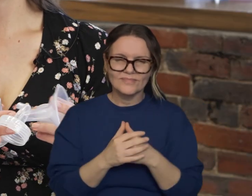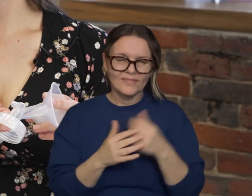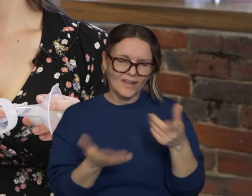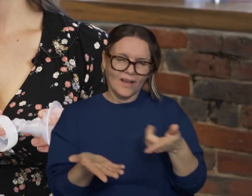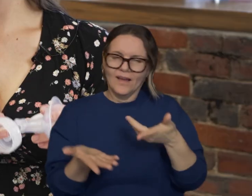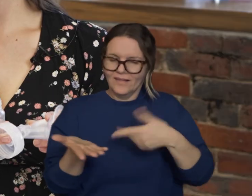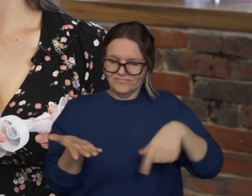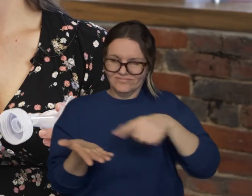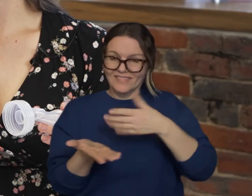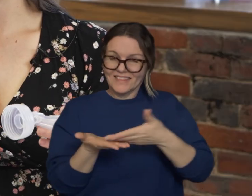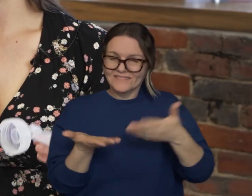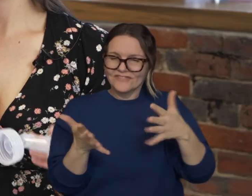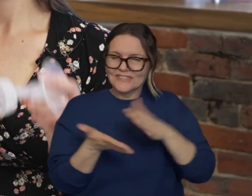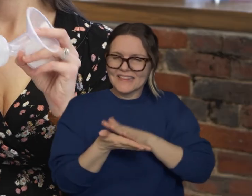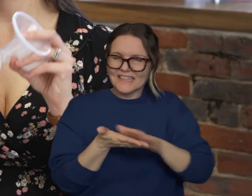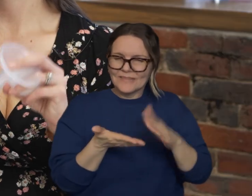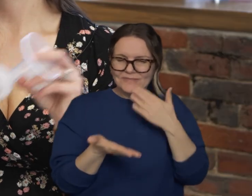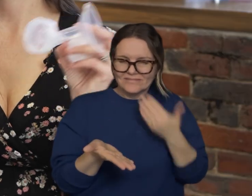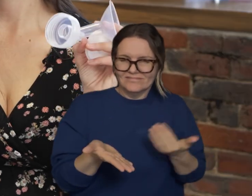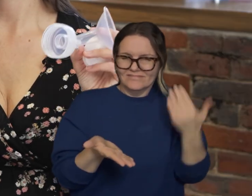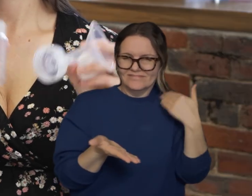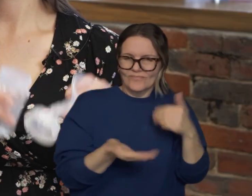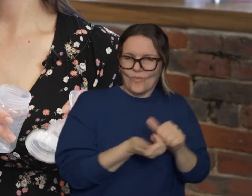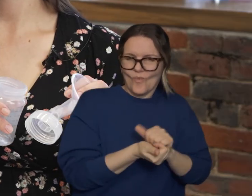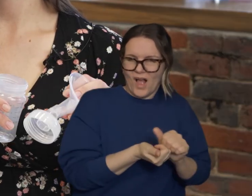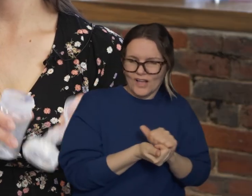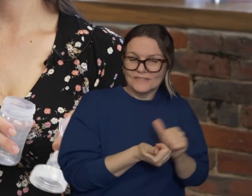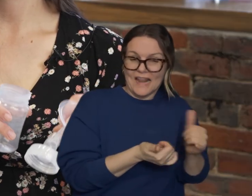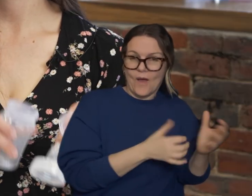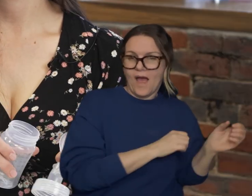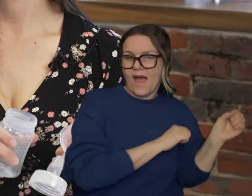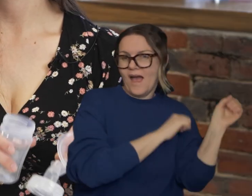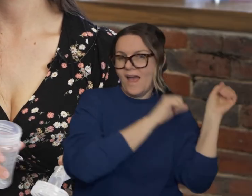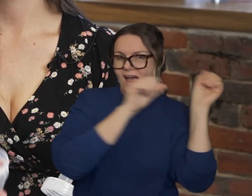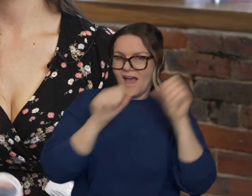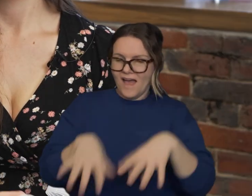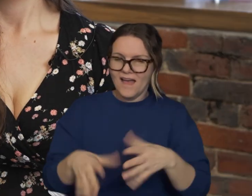after your last pumping session and you're going to put them in a pot of boiling water